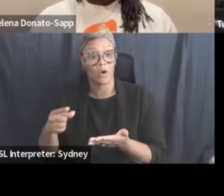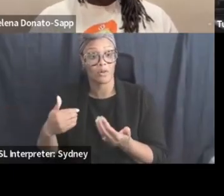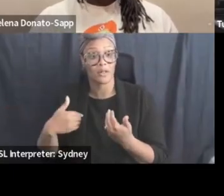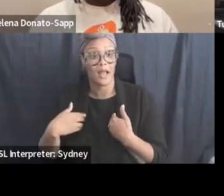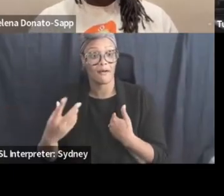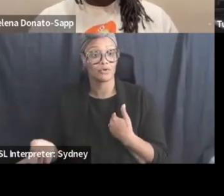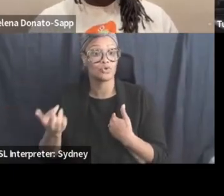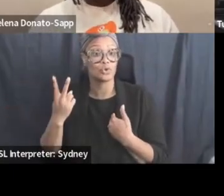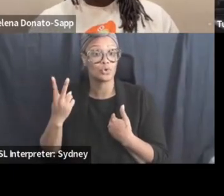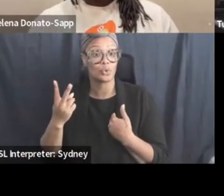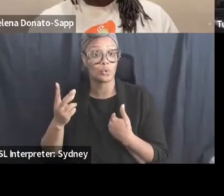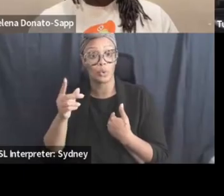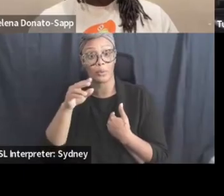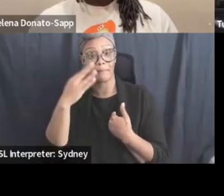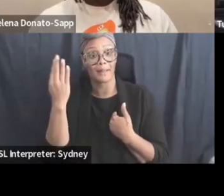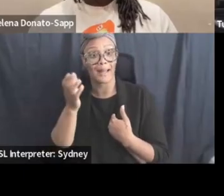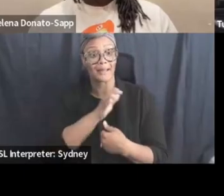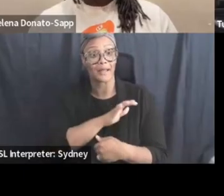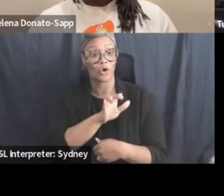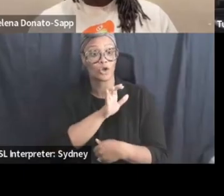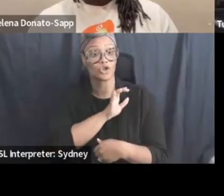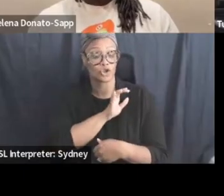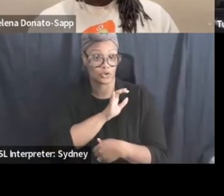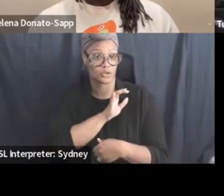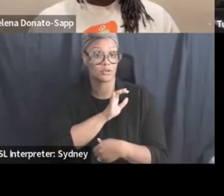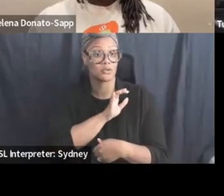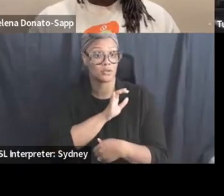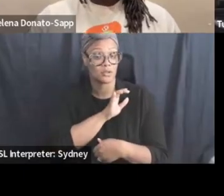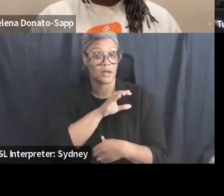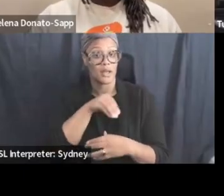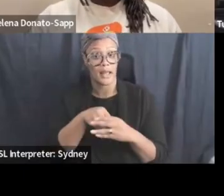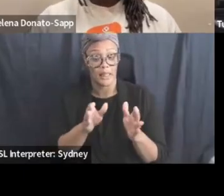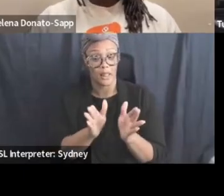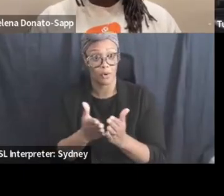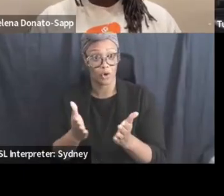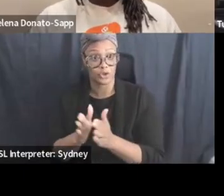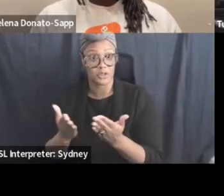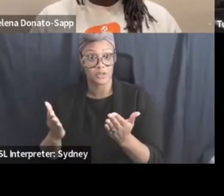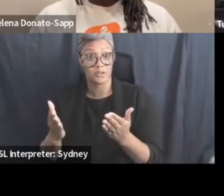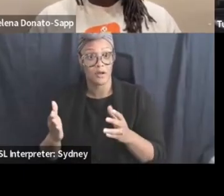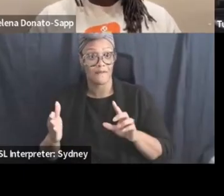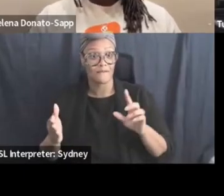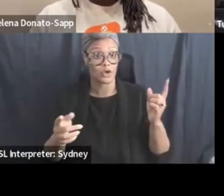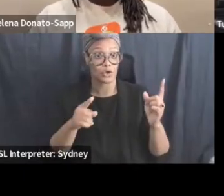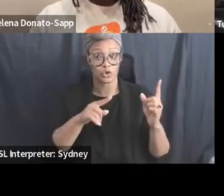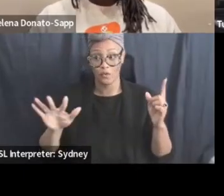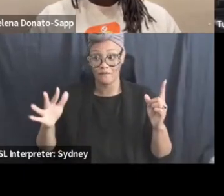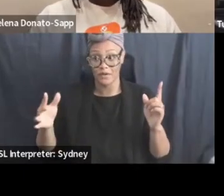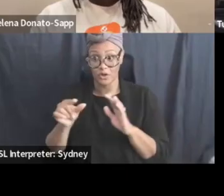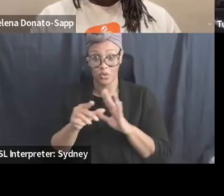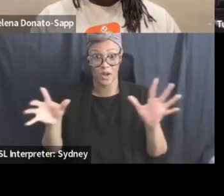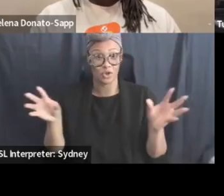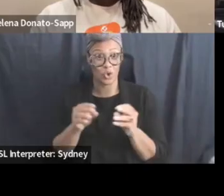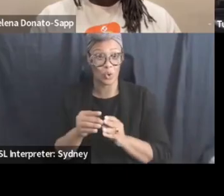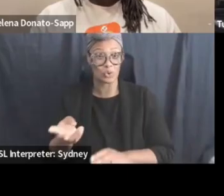and all of the literature school had me read in grades 1 to five. One was an unnamed slave and the